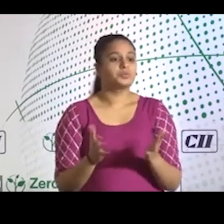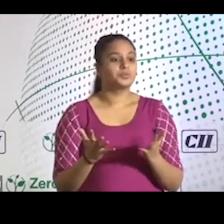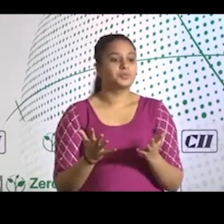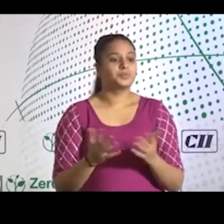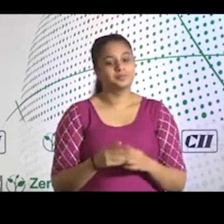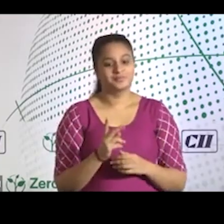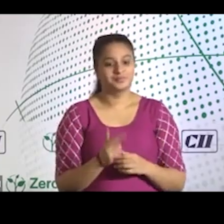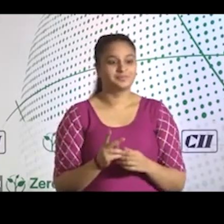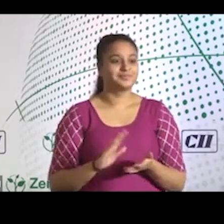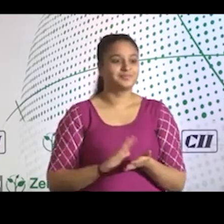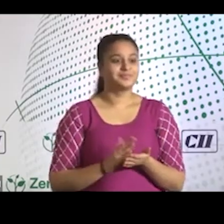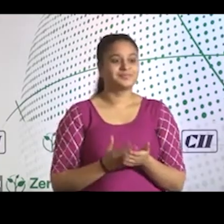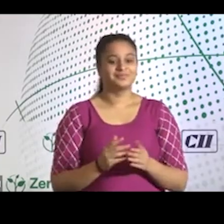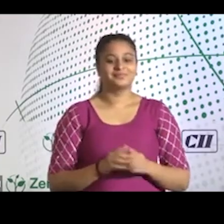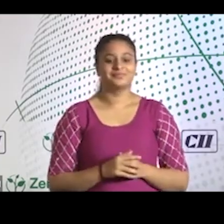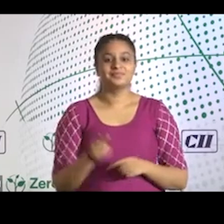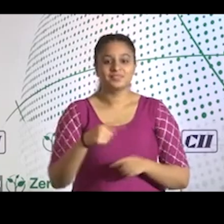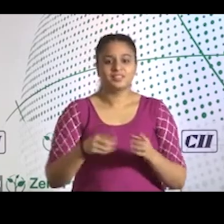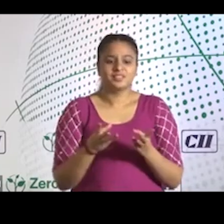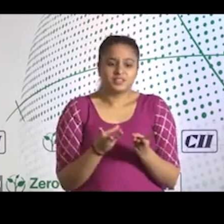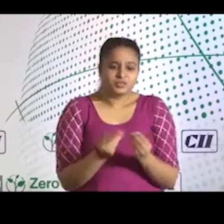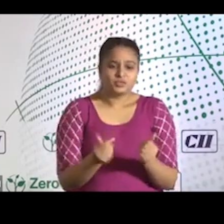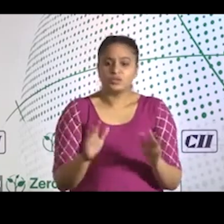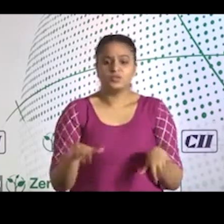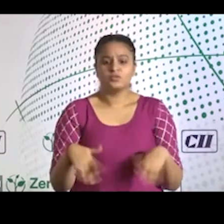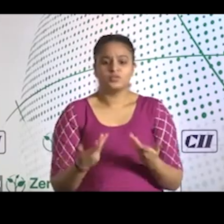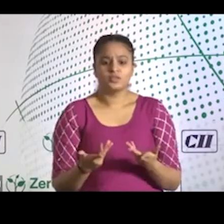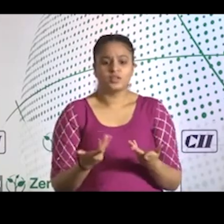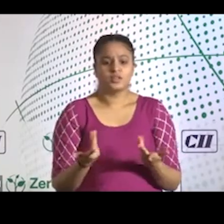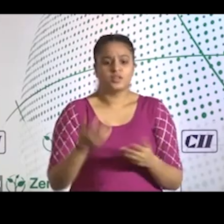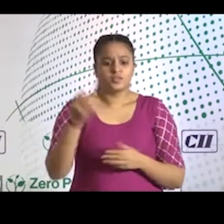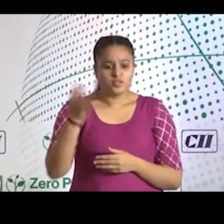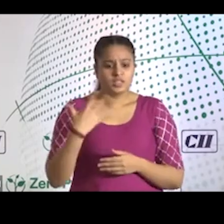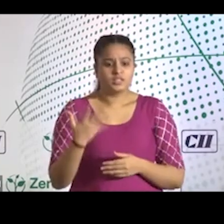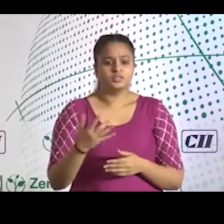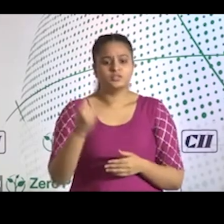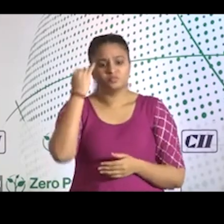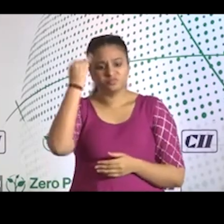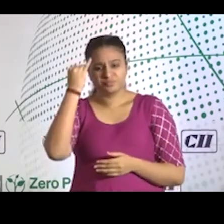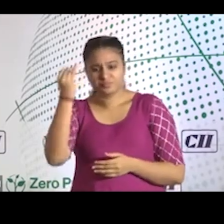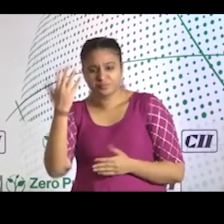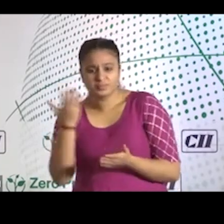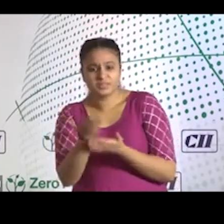could be solved in very fresh and innovative ways.